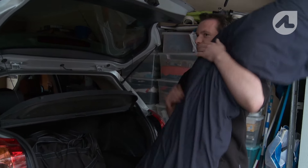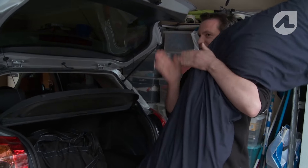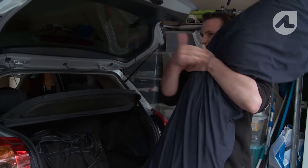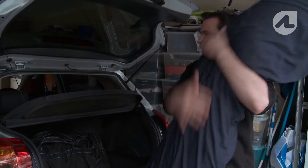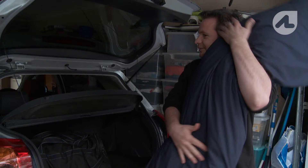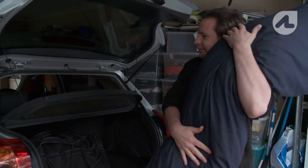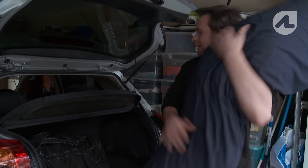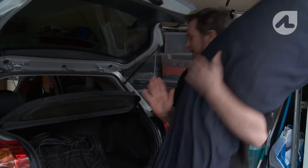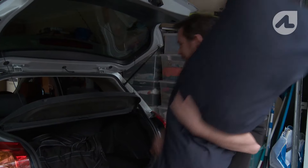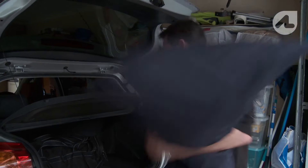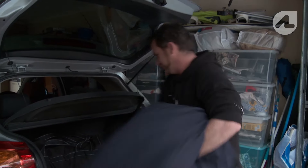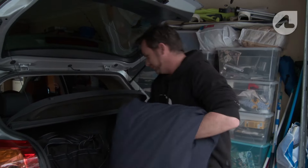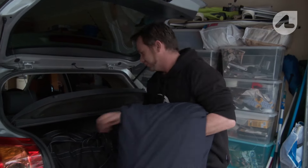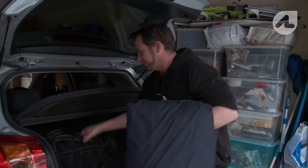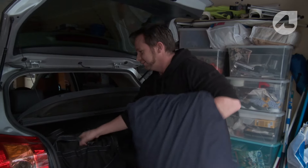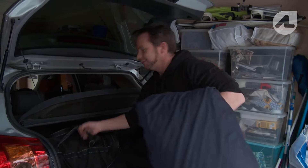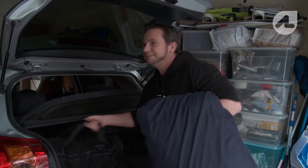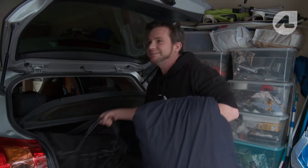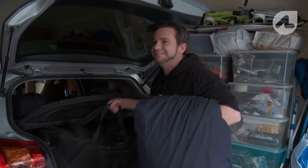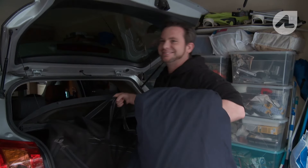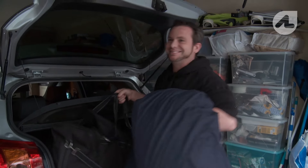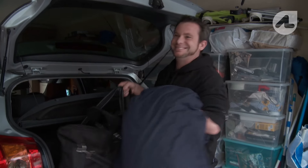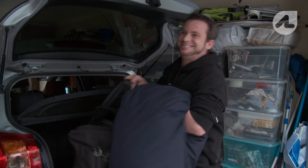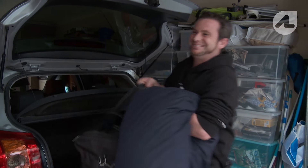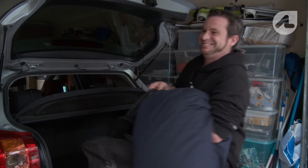It's also my mistress. No, I'm just joking.